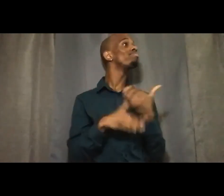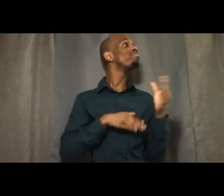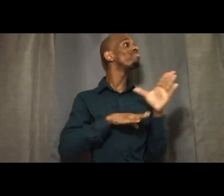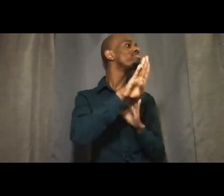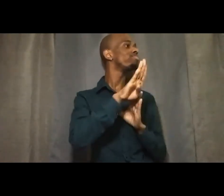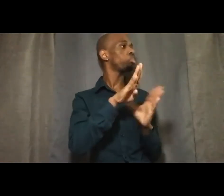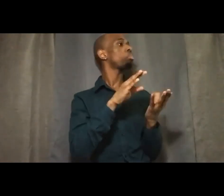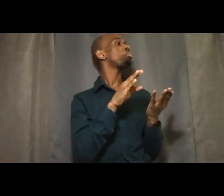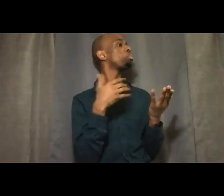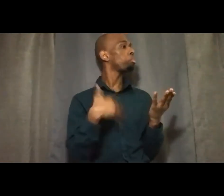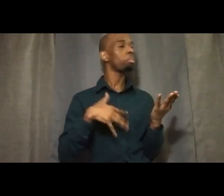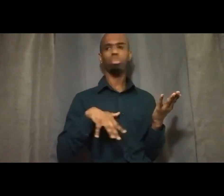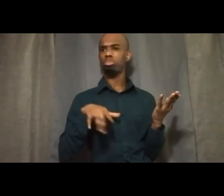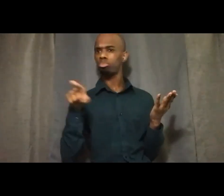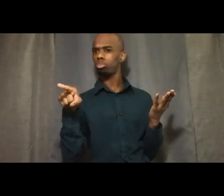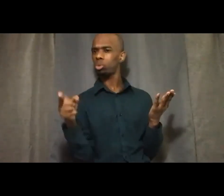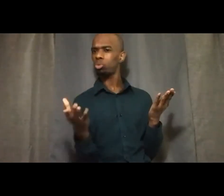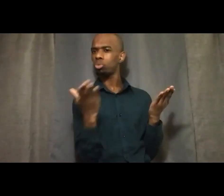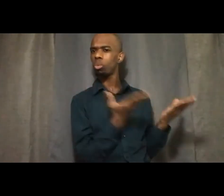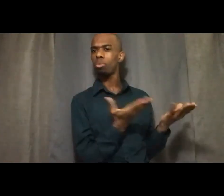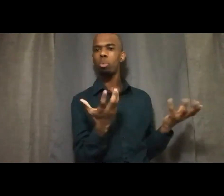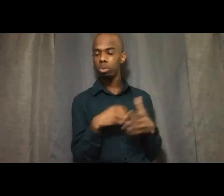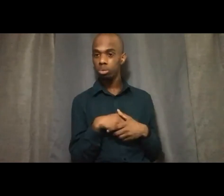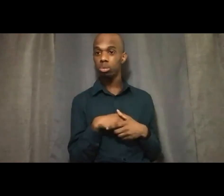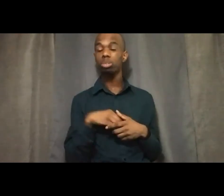So not just in theory, not just, I went out to a protest,